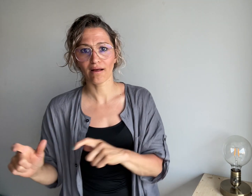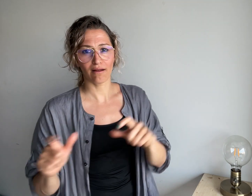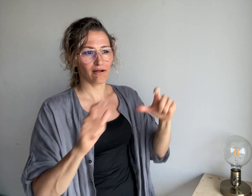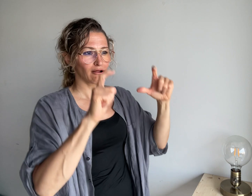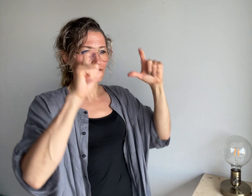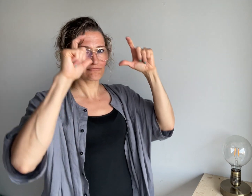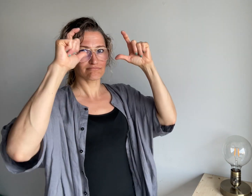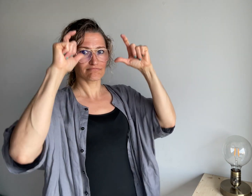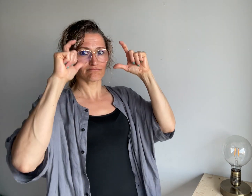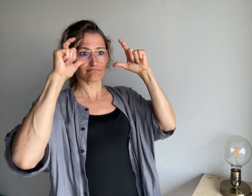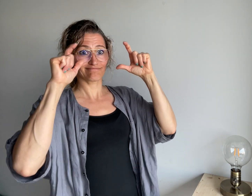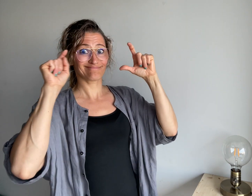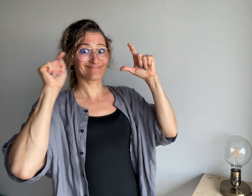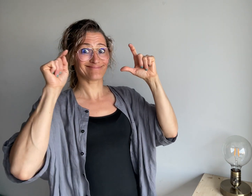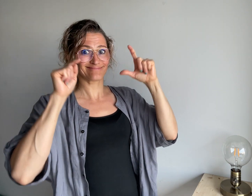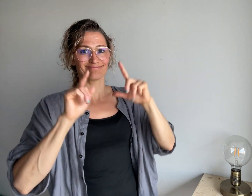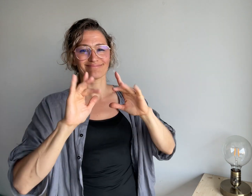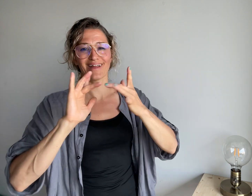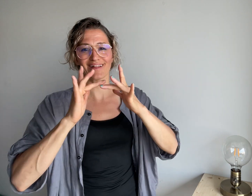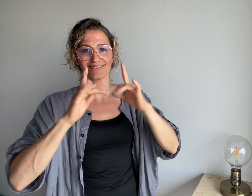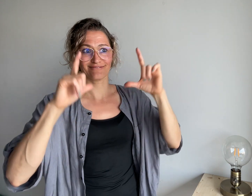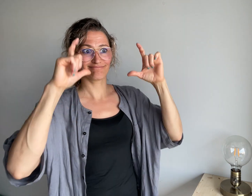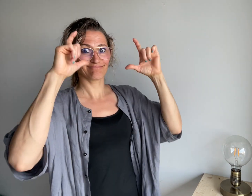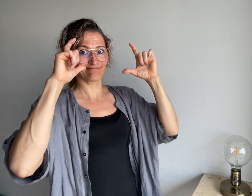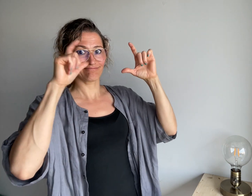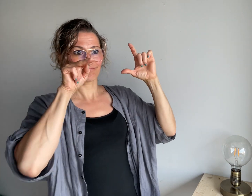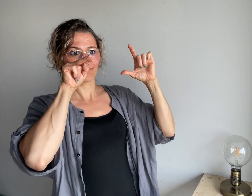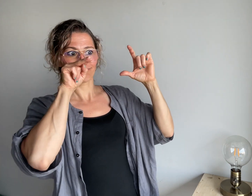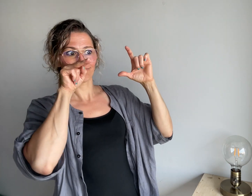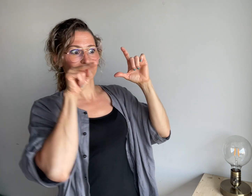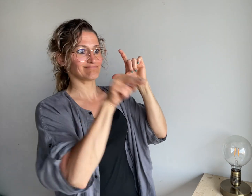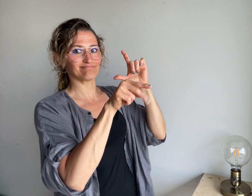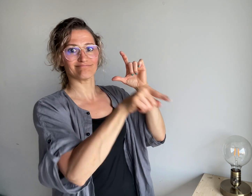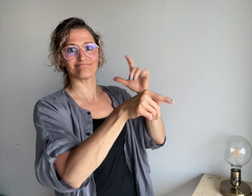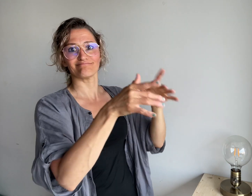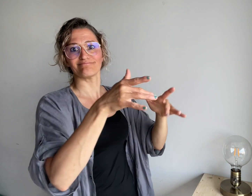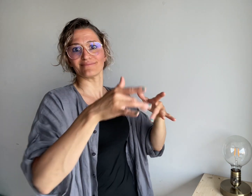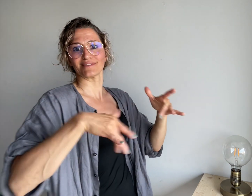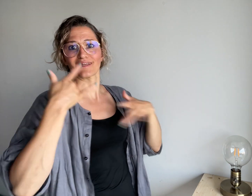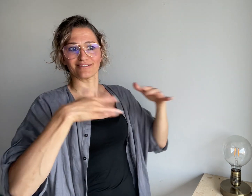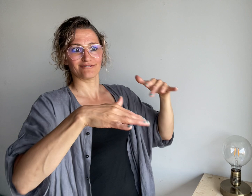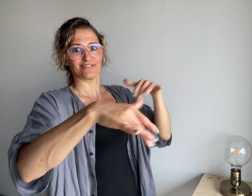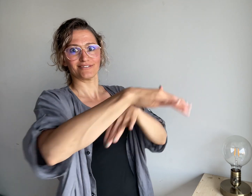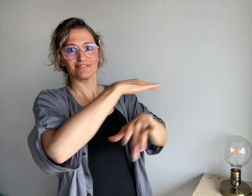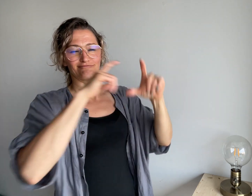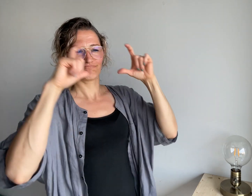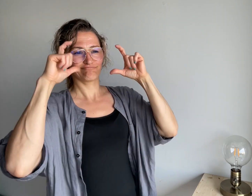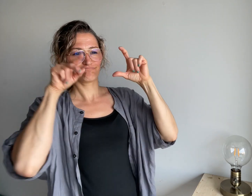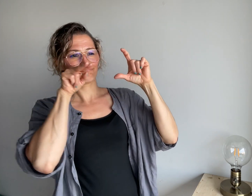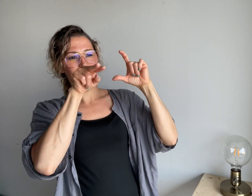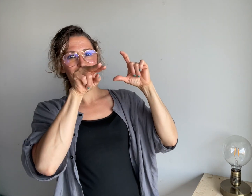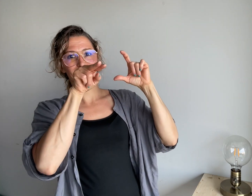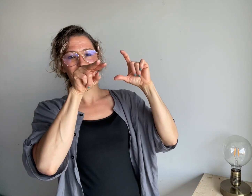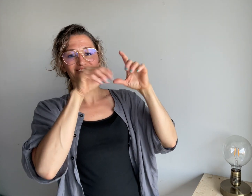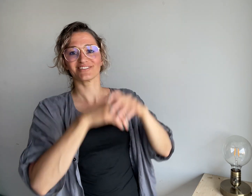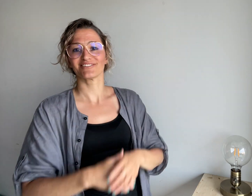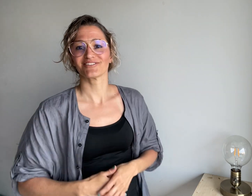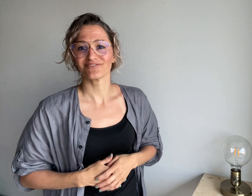using virtual reality glasses.